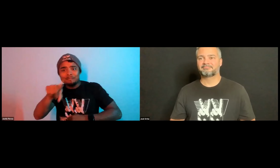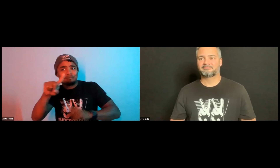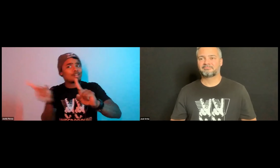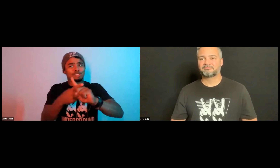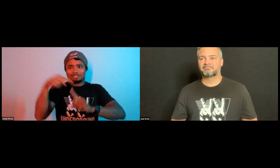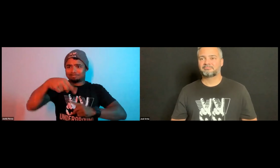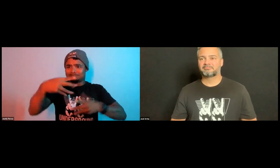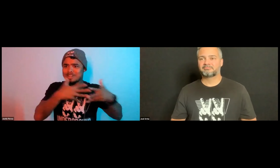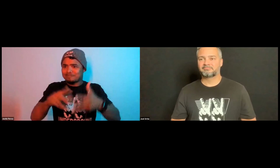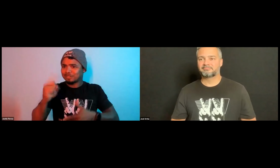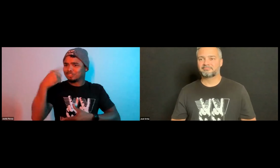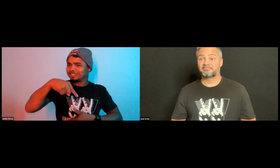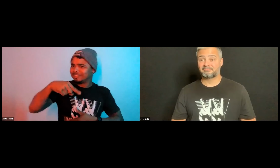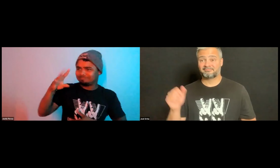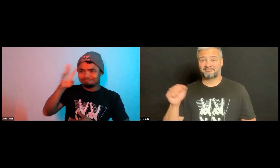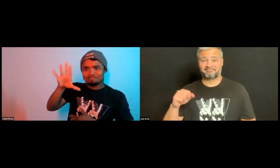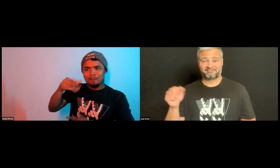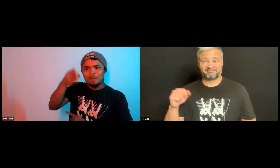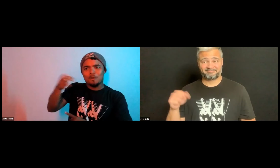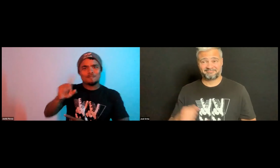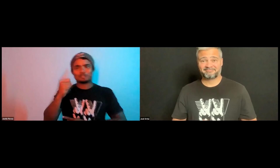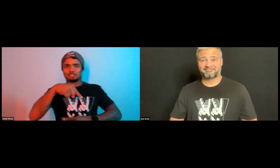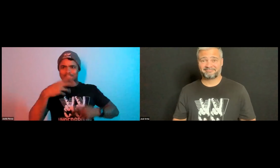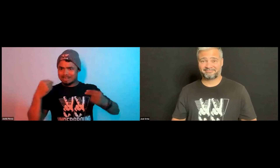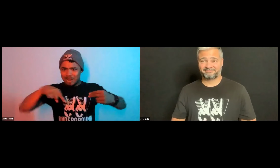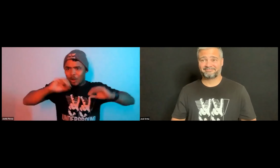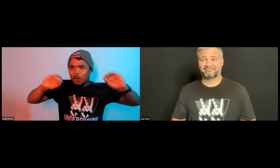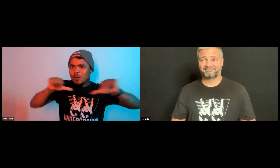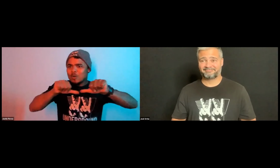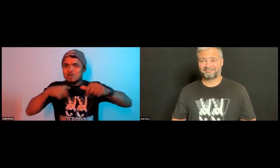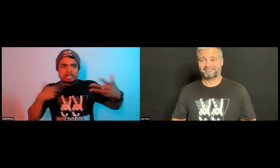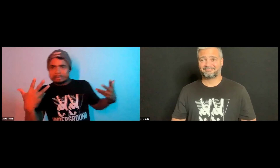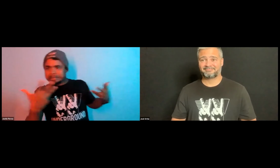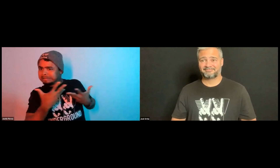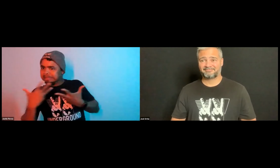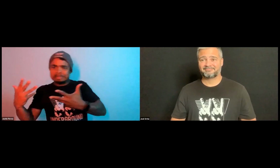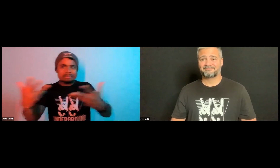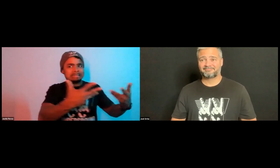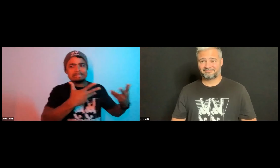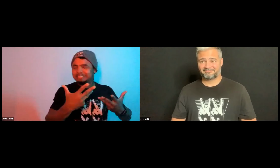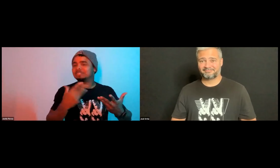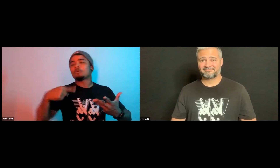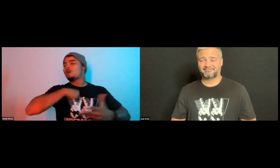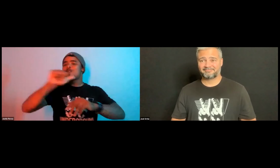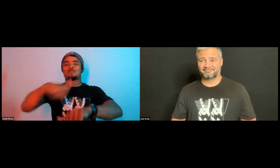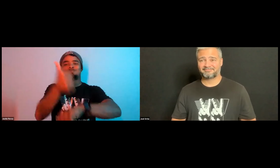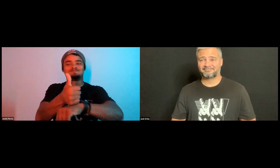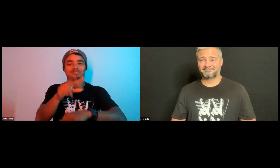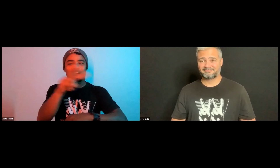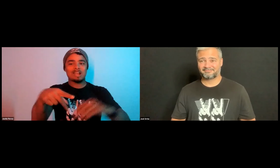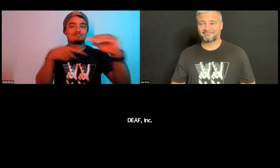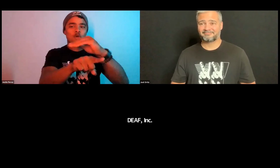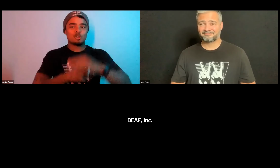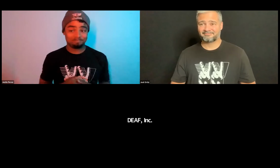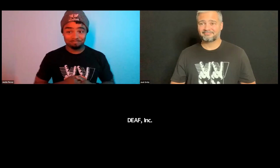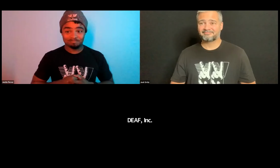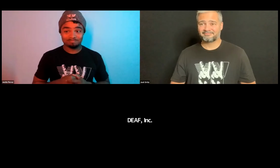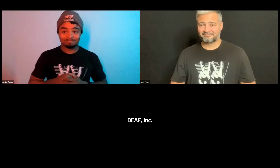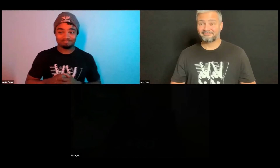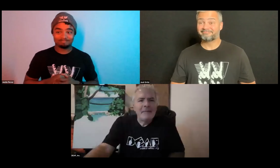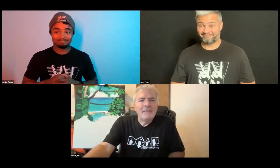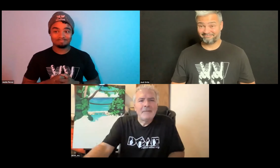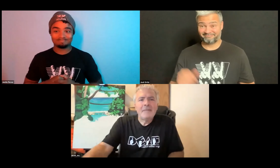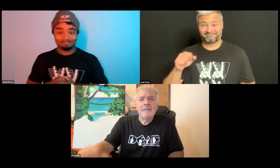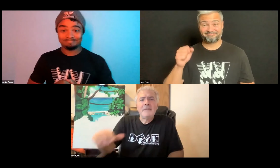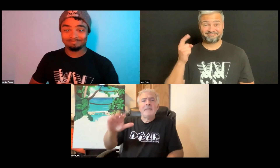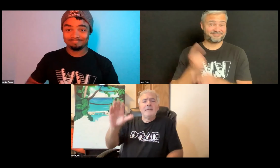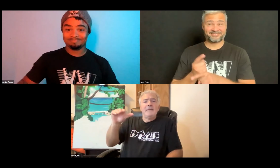And so we were disappointed, and that's why we decided to establish it here in America, so the Deaf individuals would have a safe space to create and perform together.